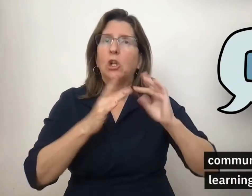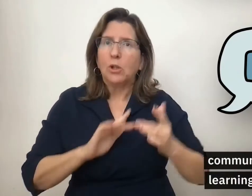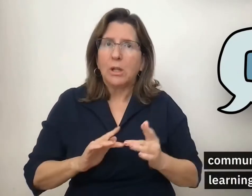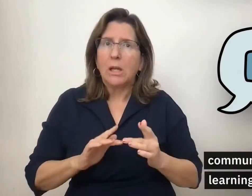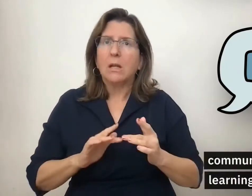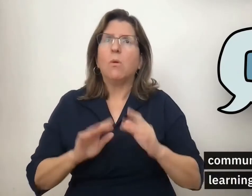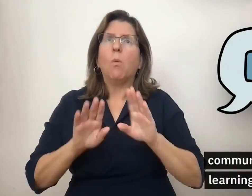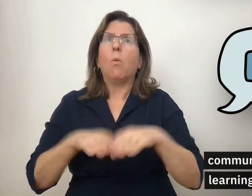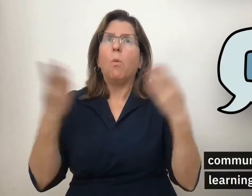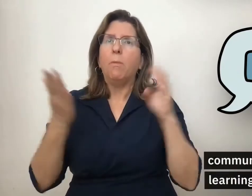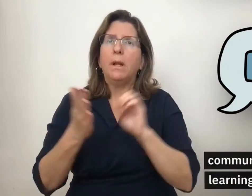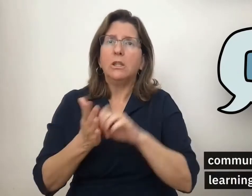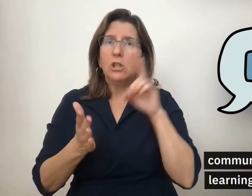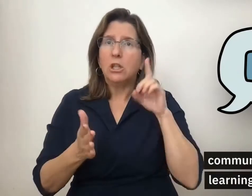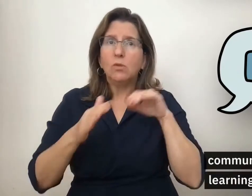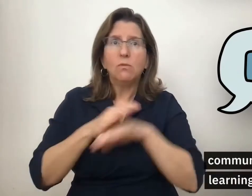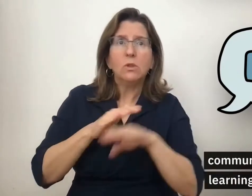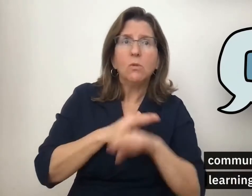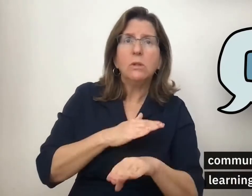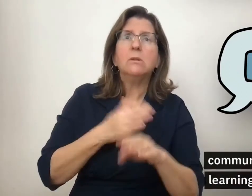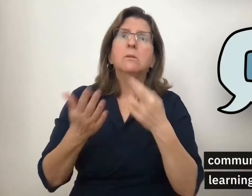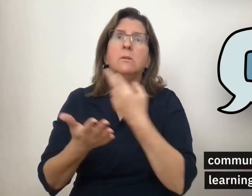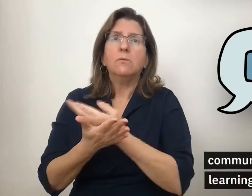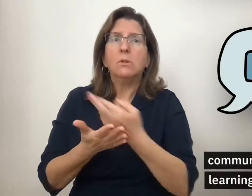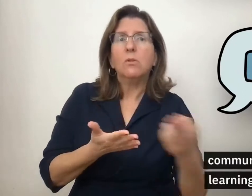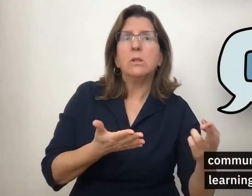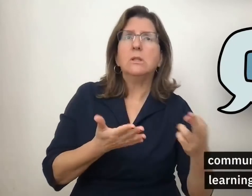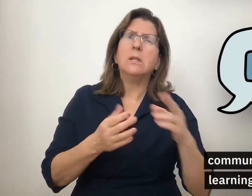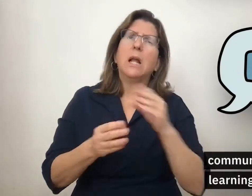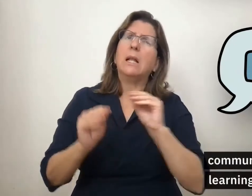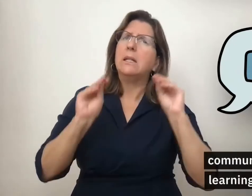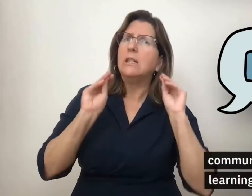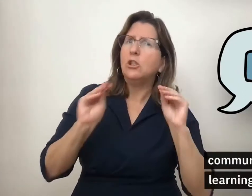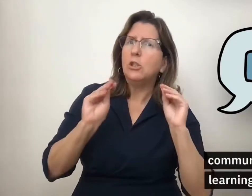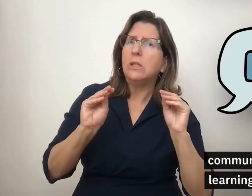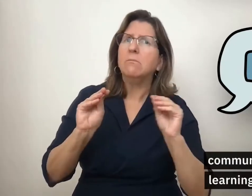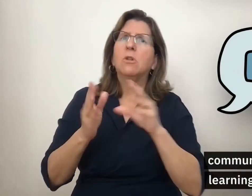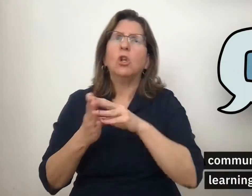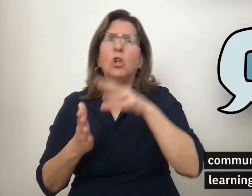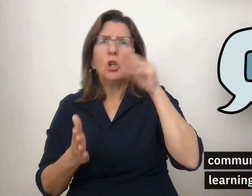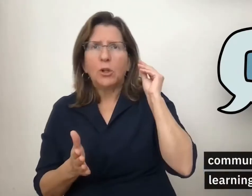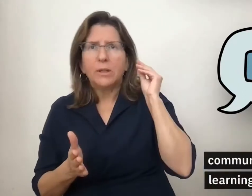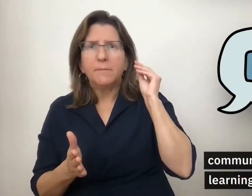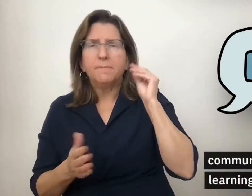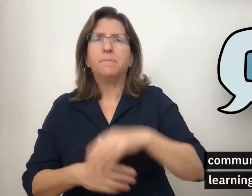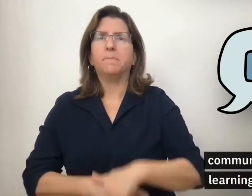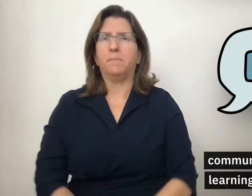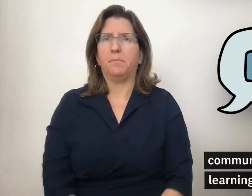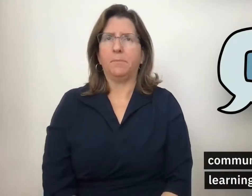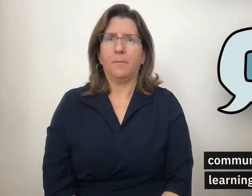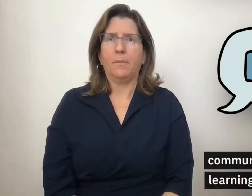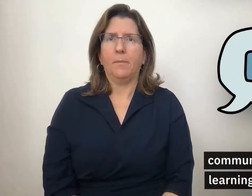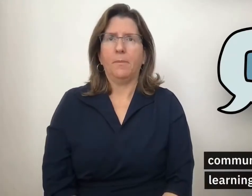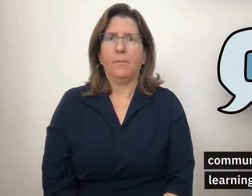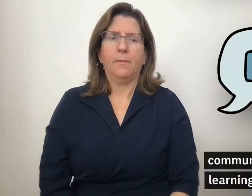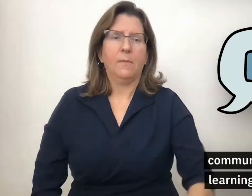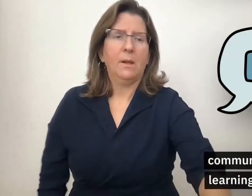about open education, access, resources, teaching and learning practices.